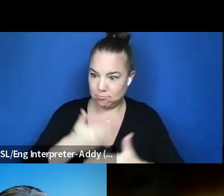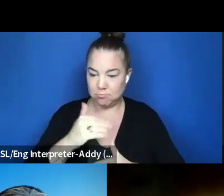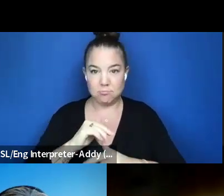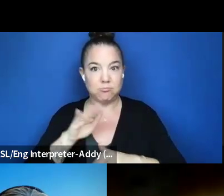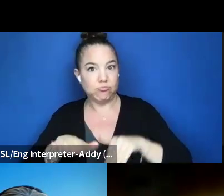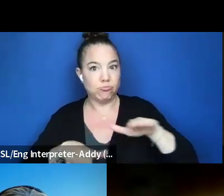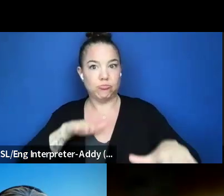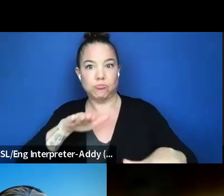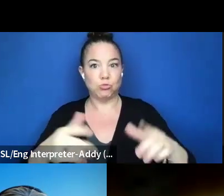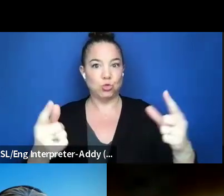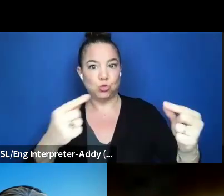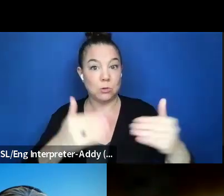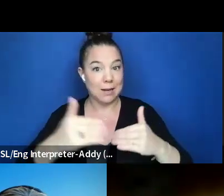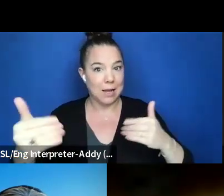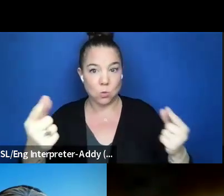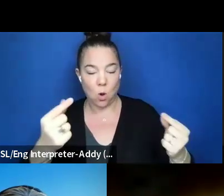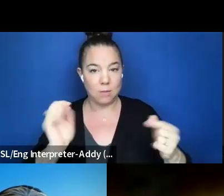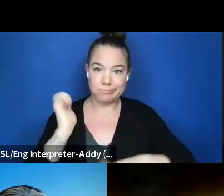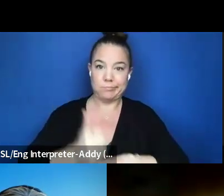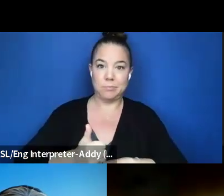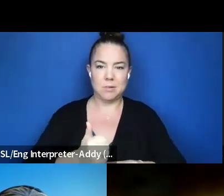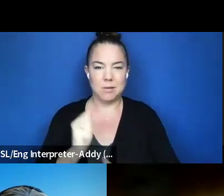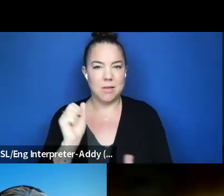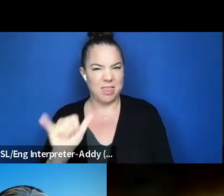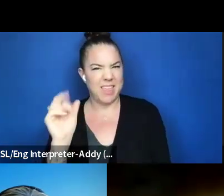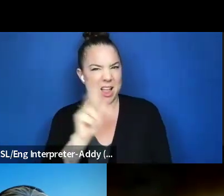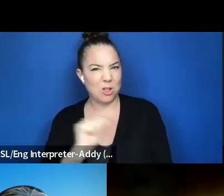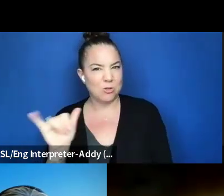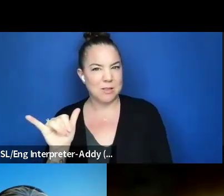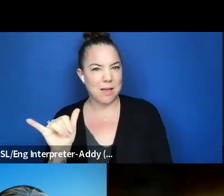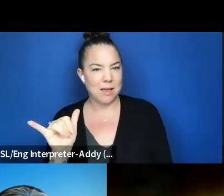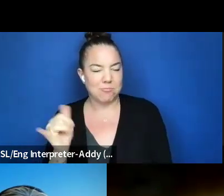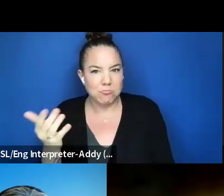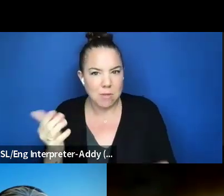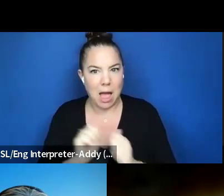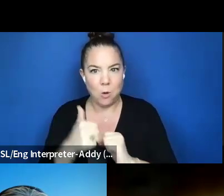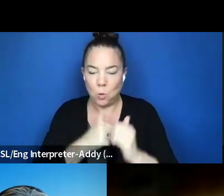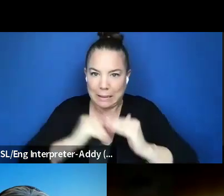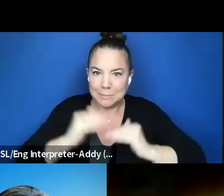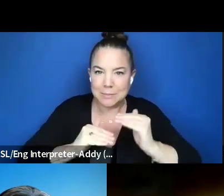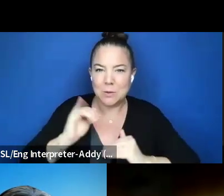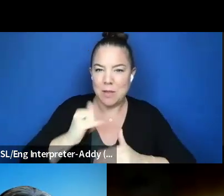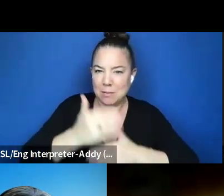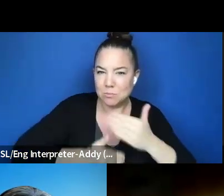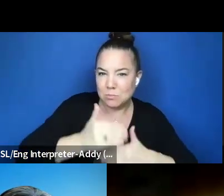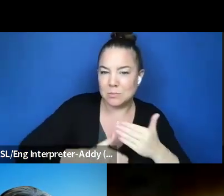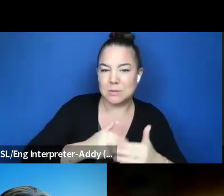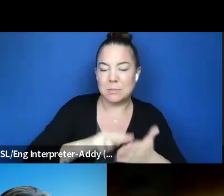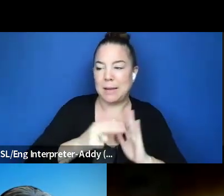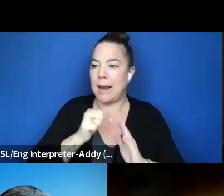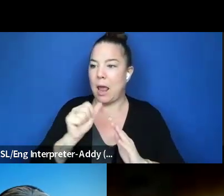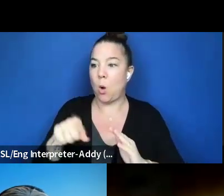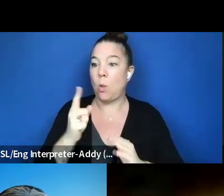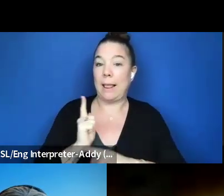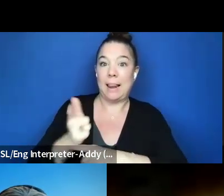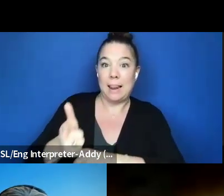Elissa w/ APRIL: You know. What, what would that look like? How do we build? How do we start building that? So that we're not reacting at the end.